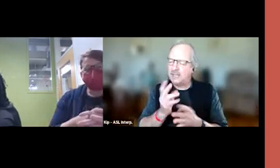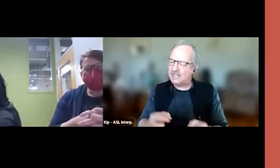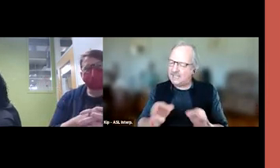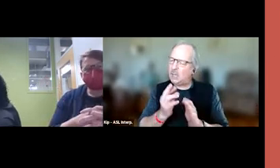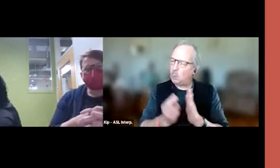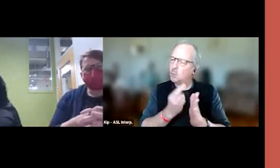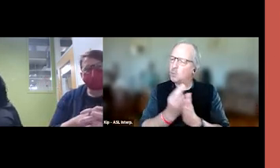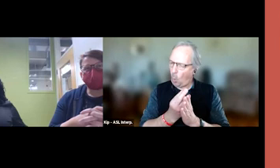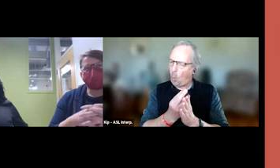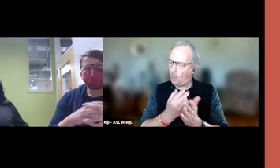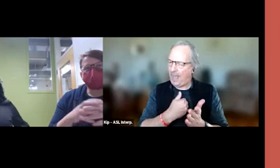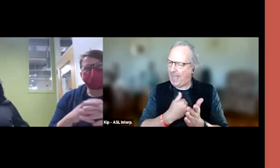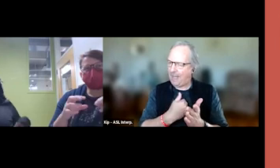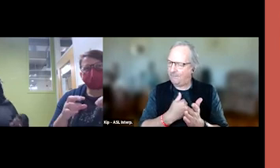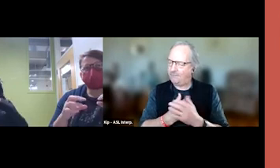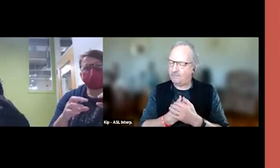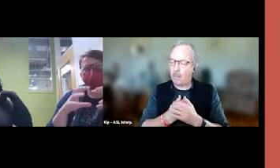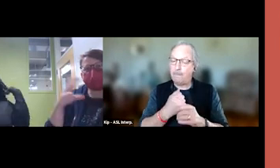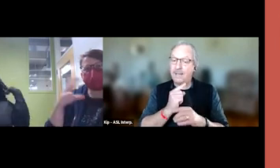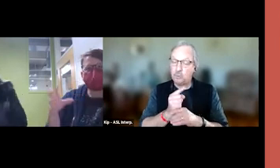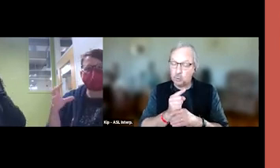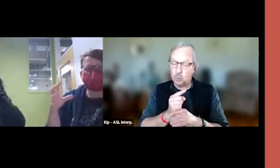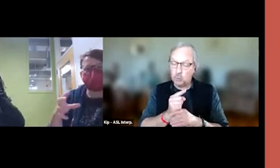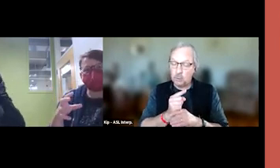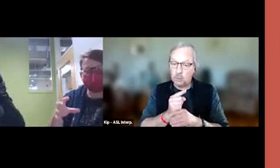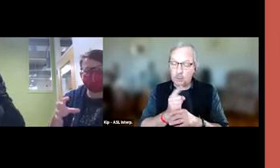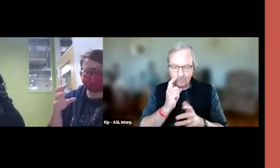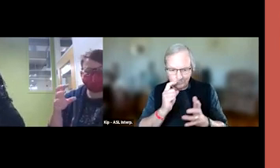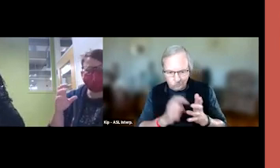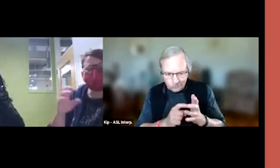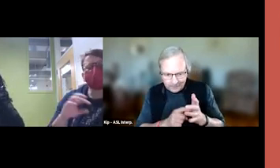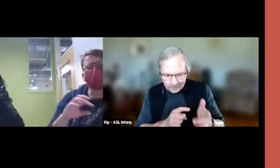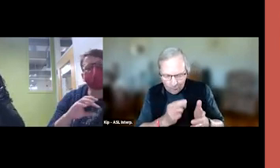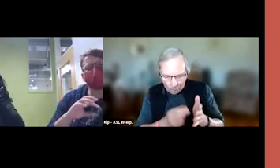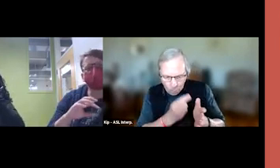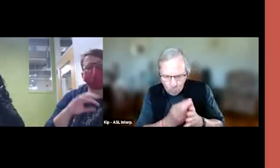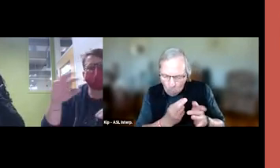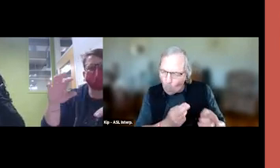So really making sure that we are recognizing our role in that and then link